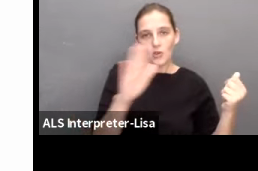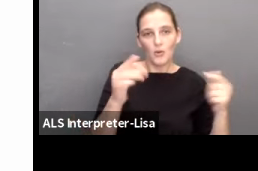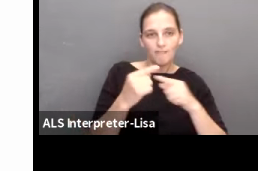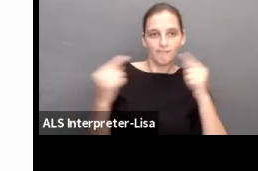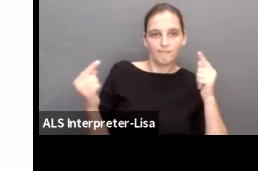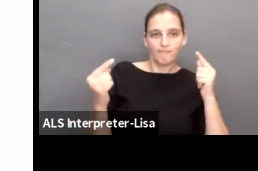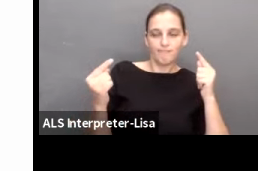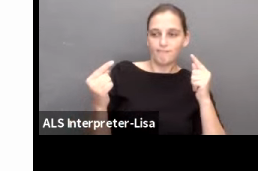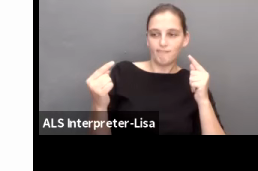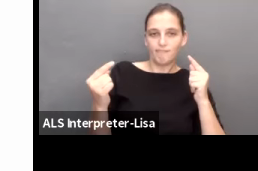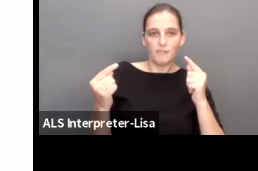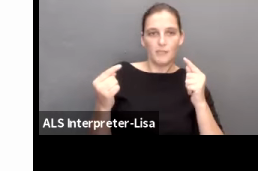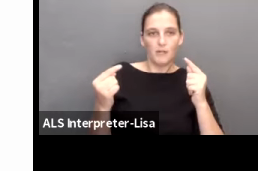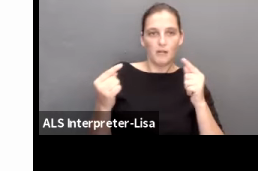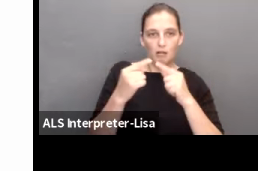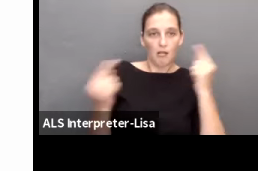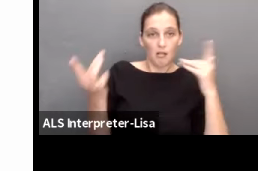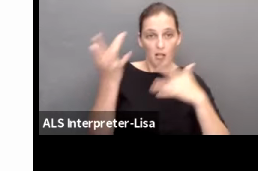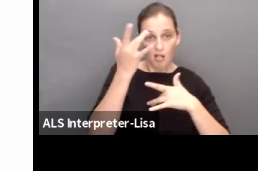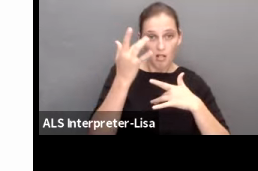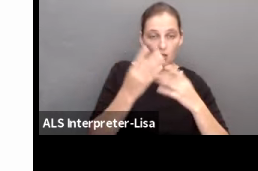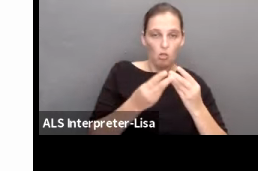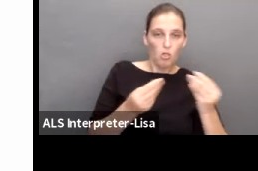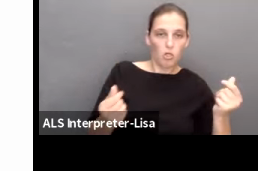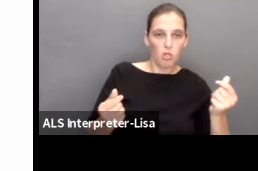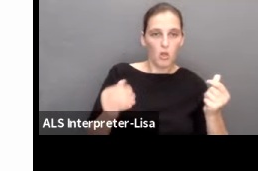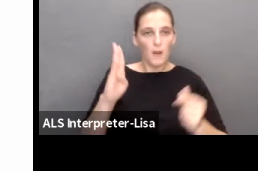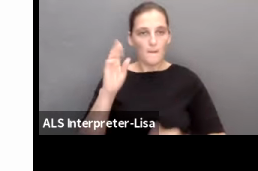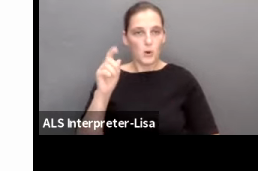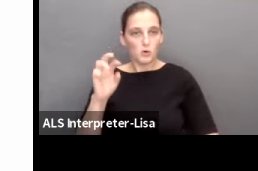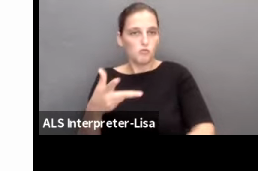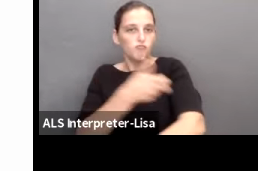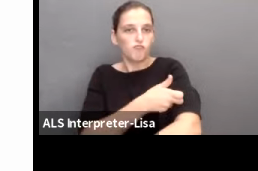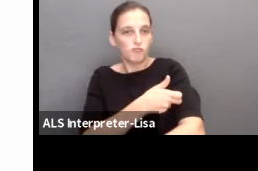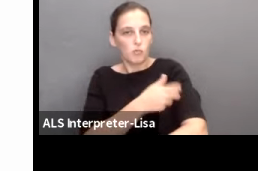booster is to boost your antibodies back up. this is very similar to the series of vaccines